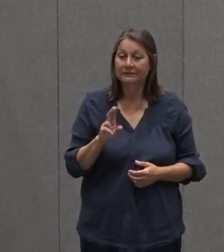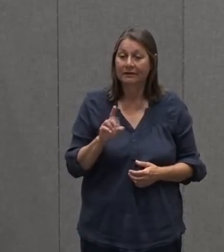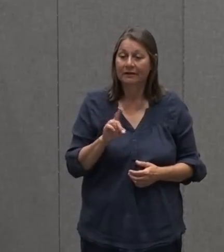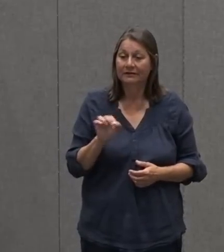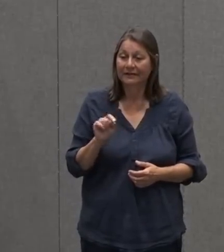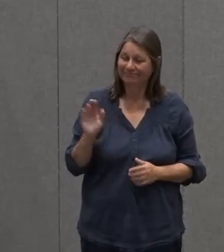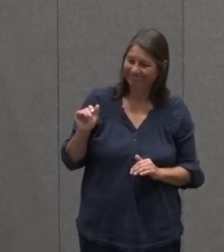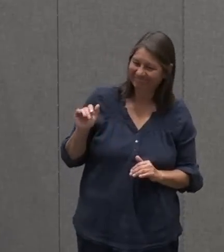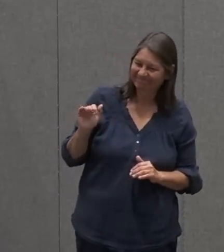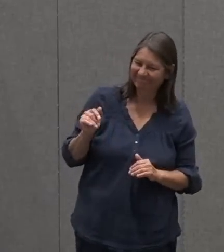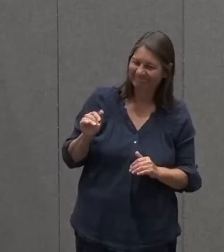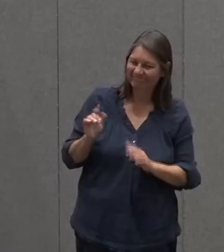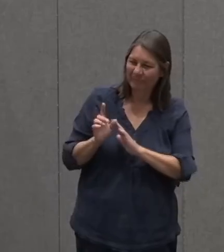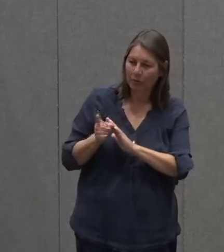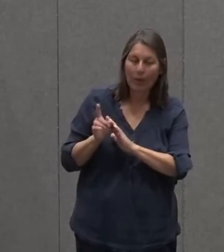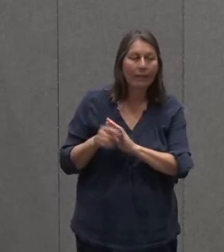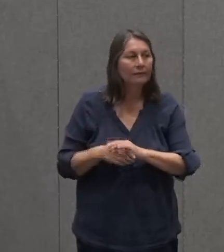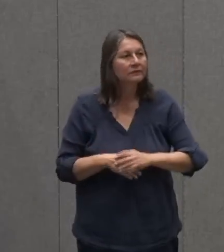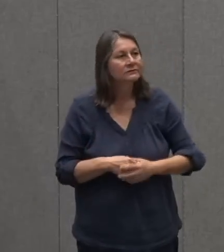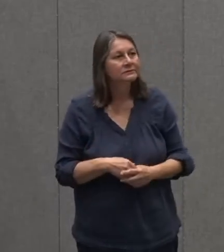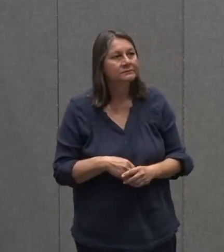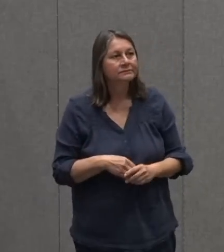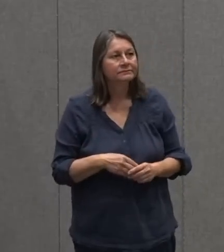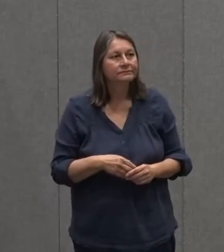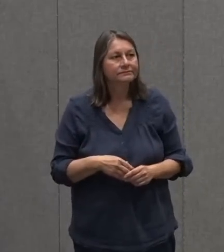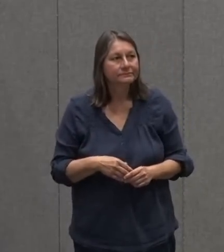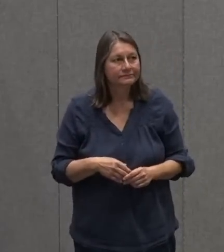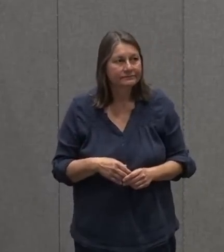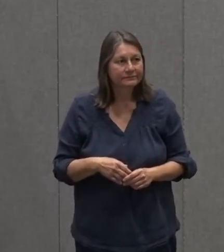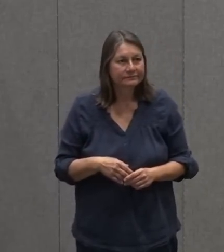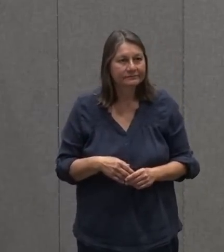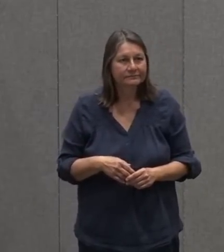that I wanted to be working with you guys on. Let me go ahead and grab this.